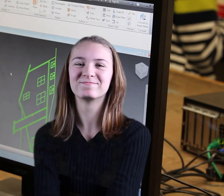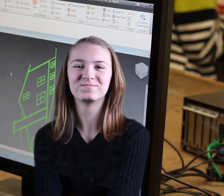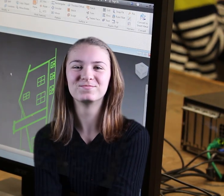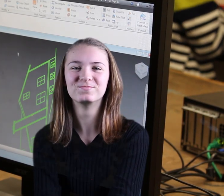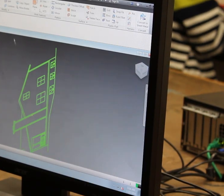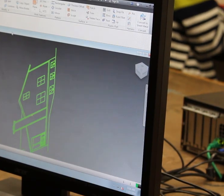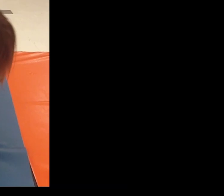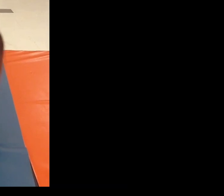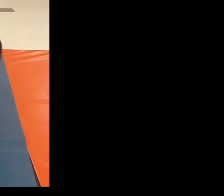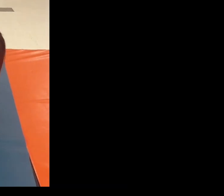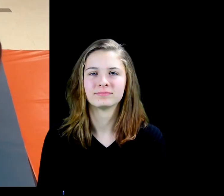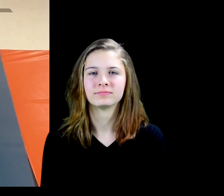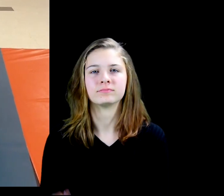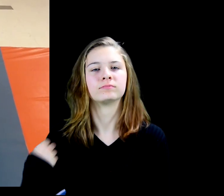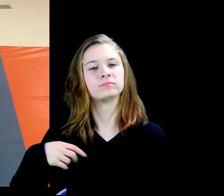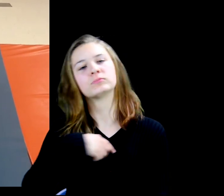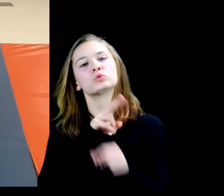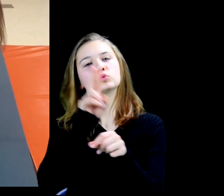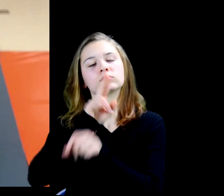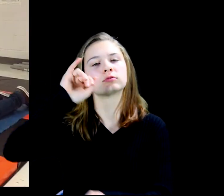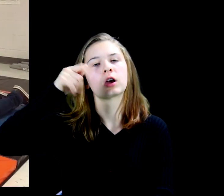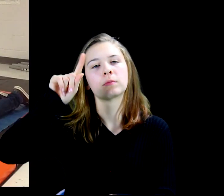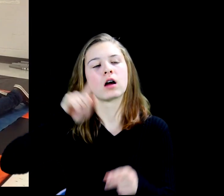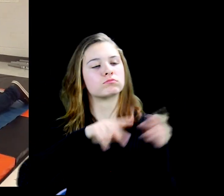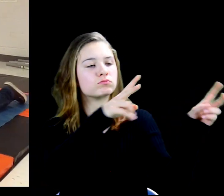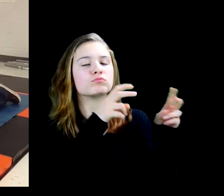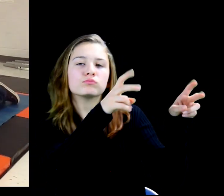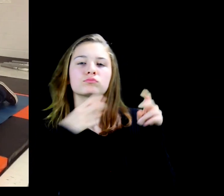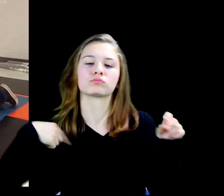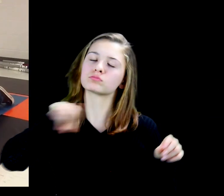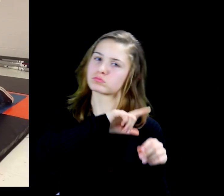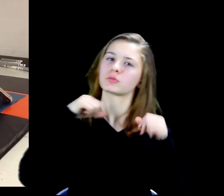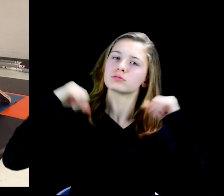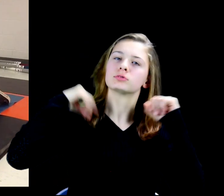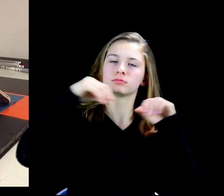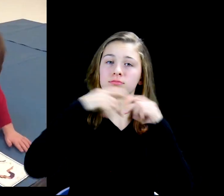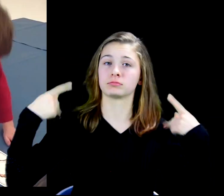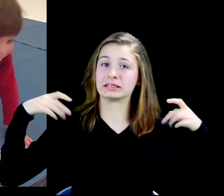We use the ipad to record us exercising